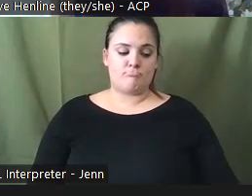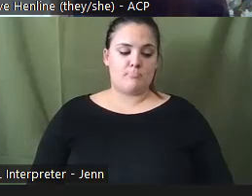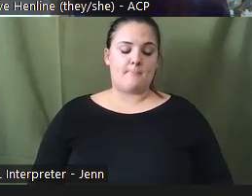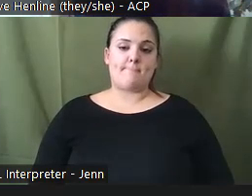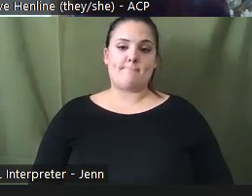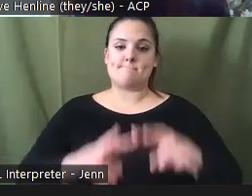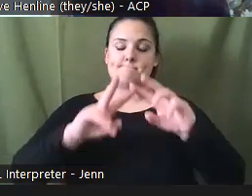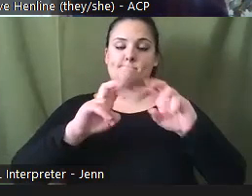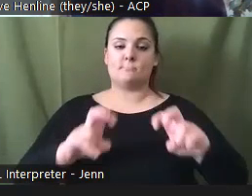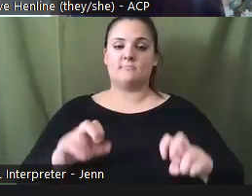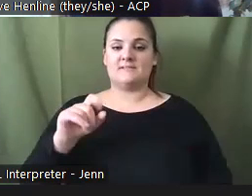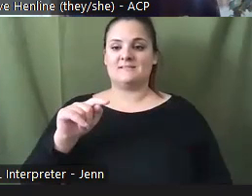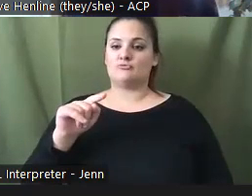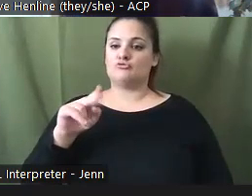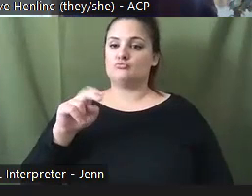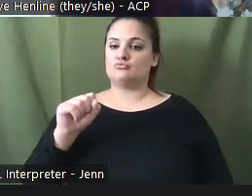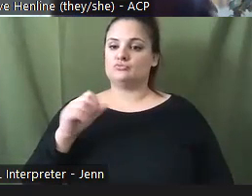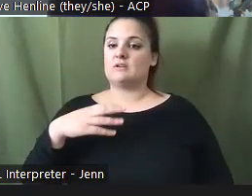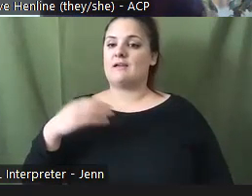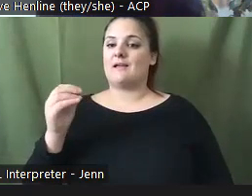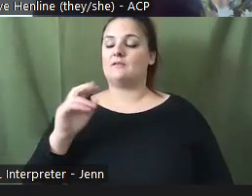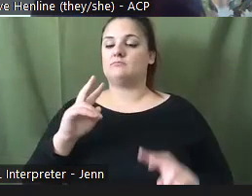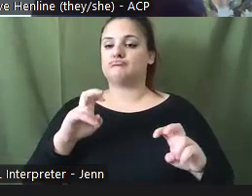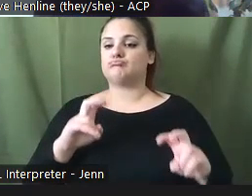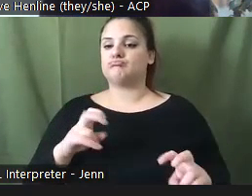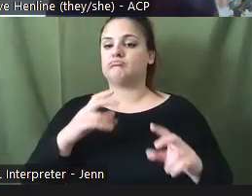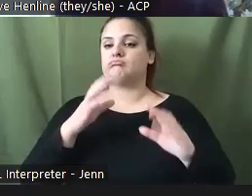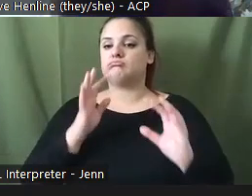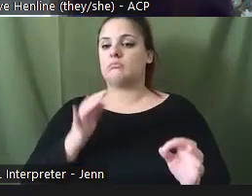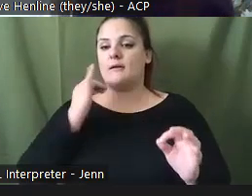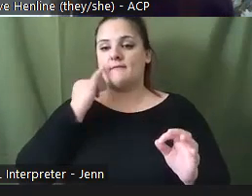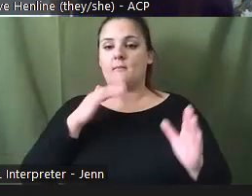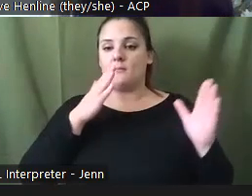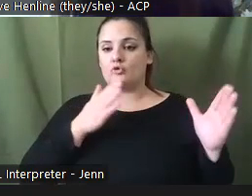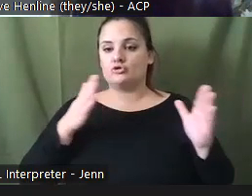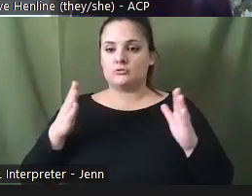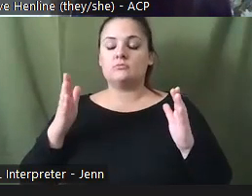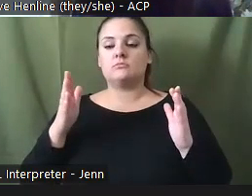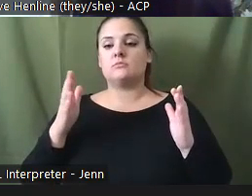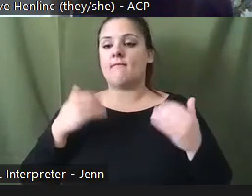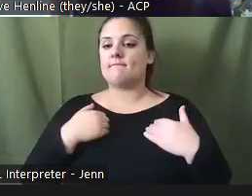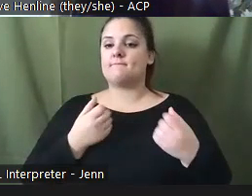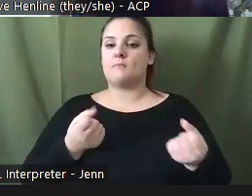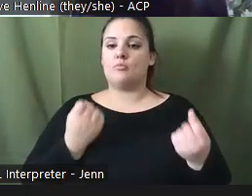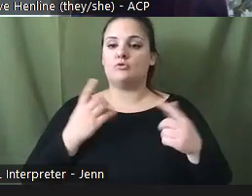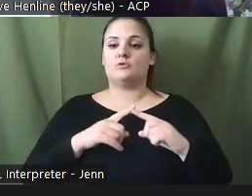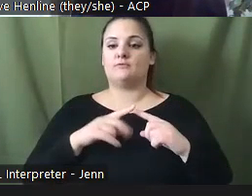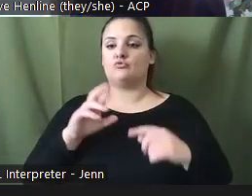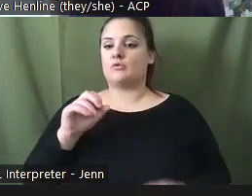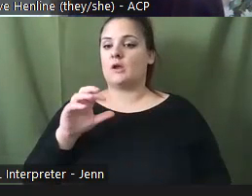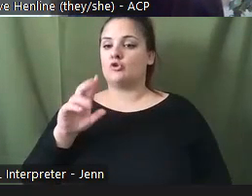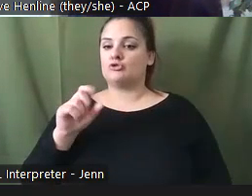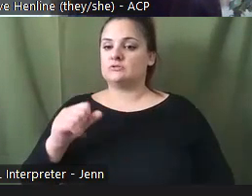the program fit of that individual. If somebody has multiple records that reflect their actual address